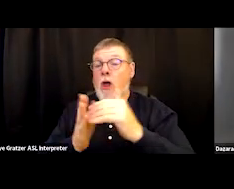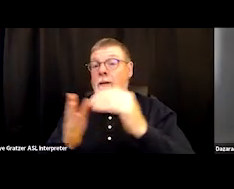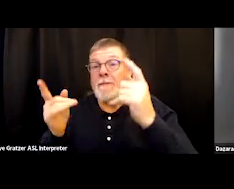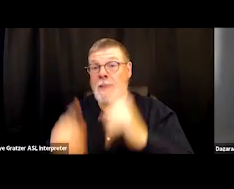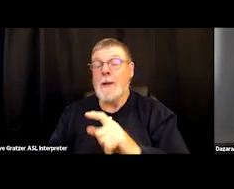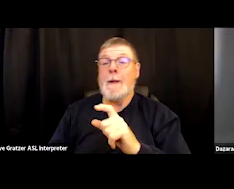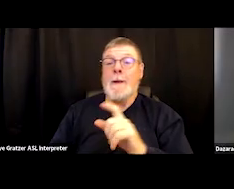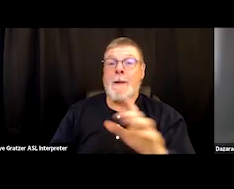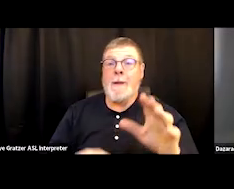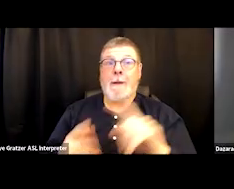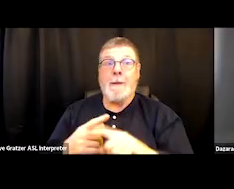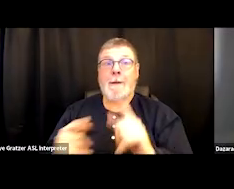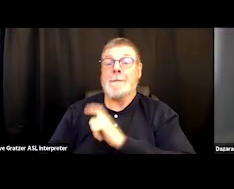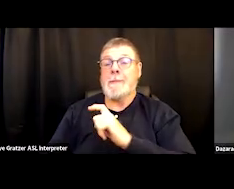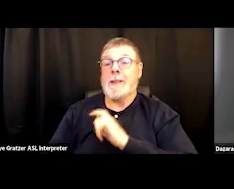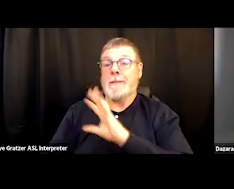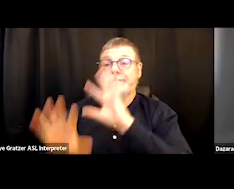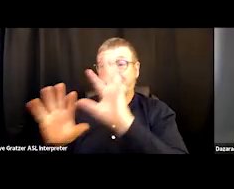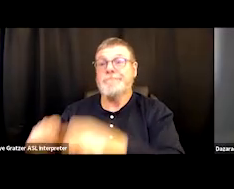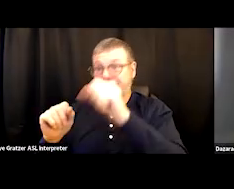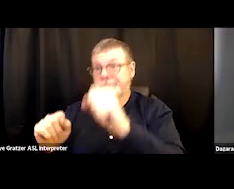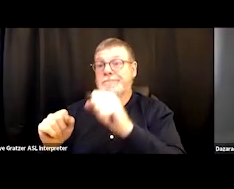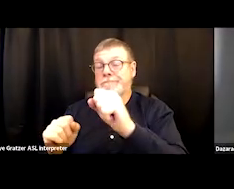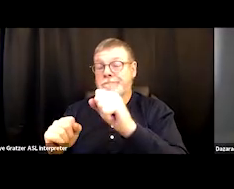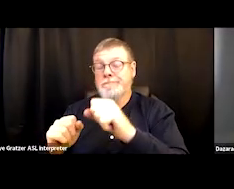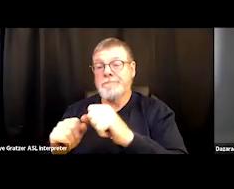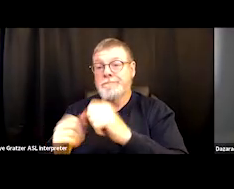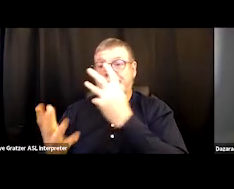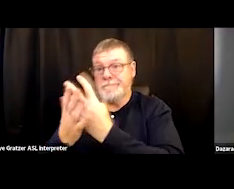police interaction and ultimately her arrest.